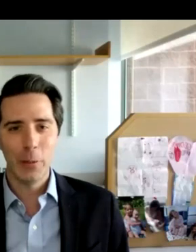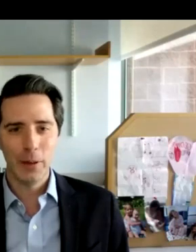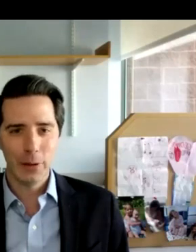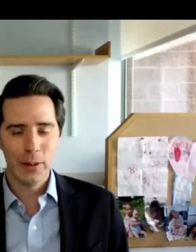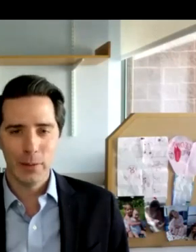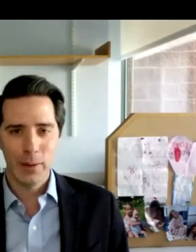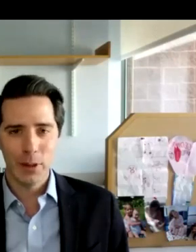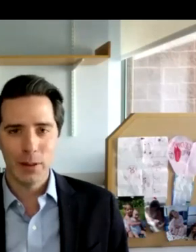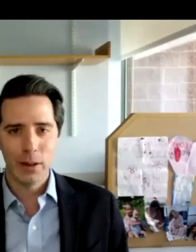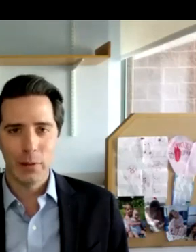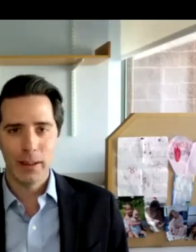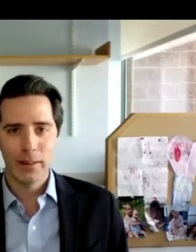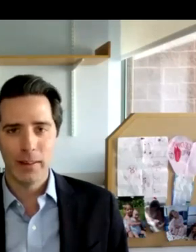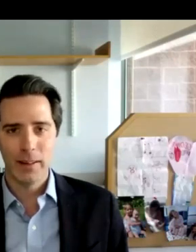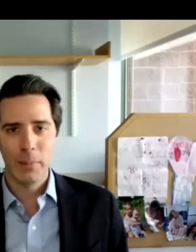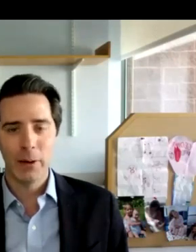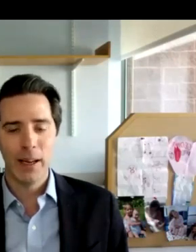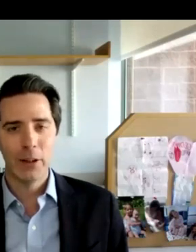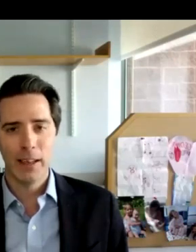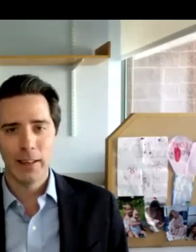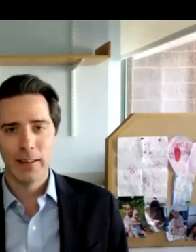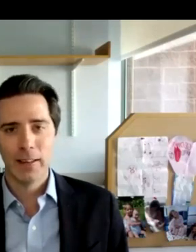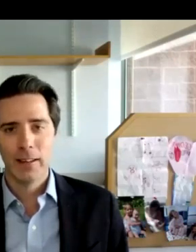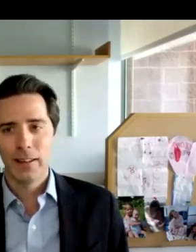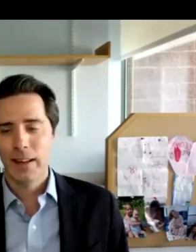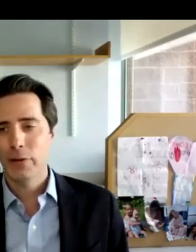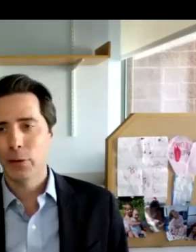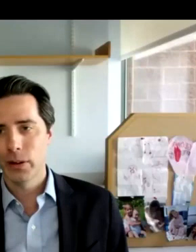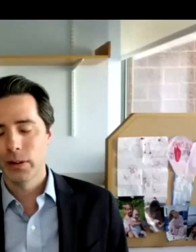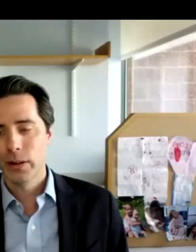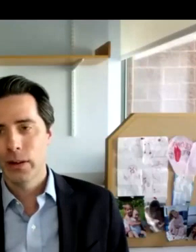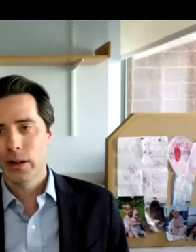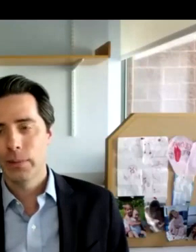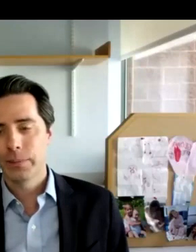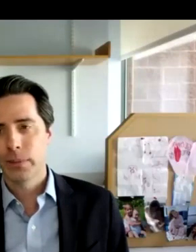and I hope we do sometime just so that we can better educate